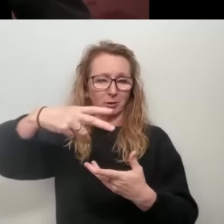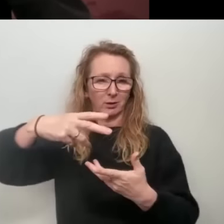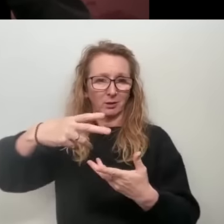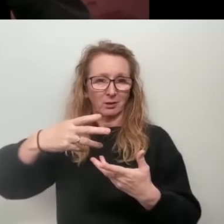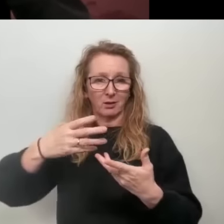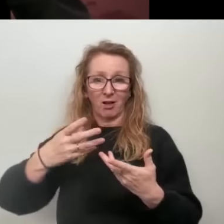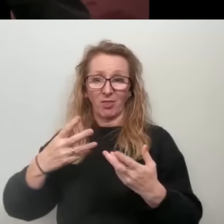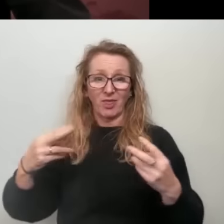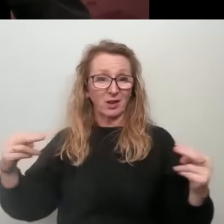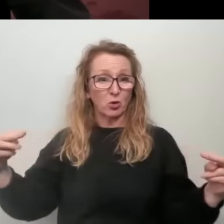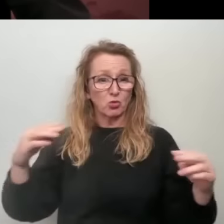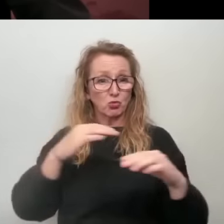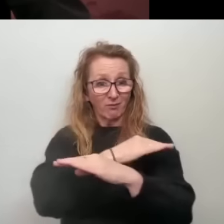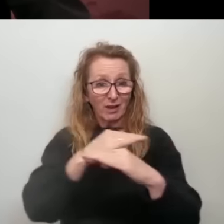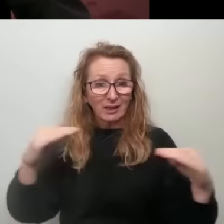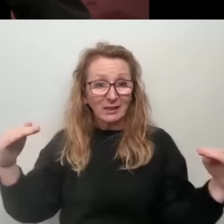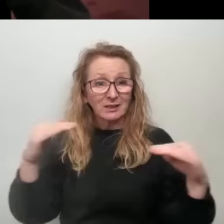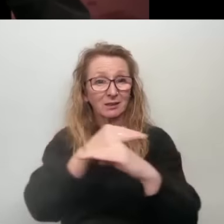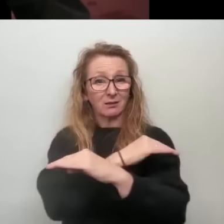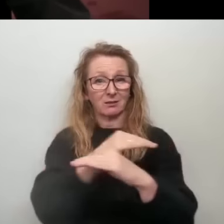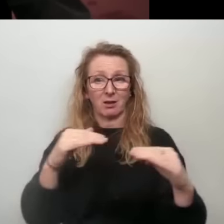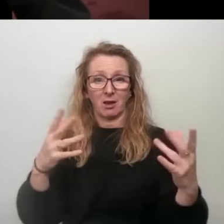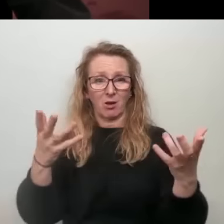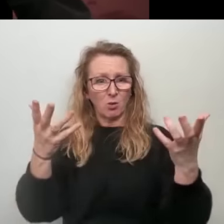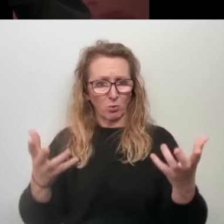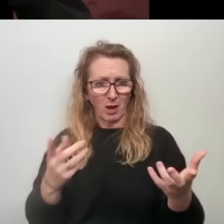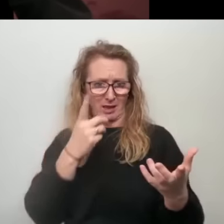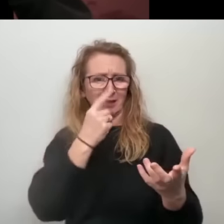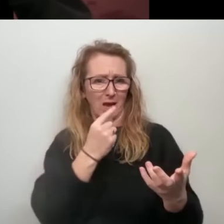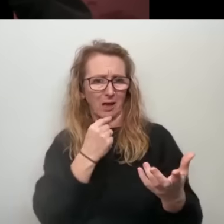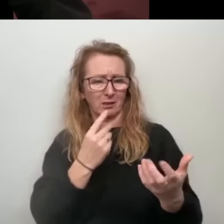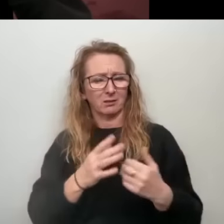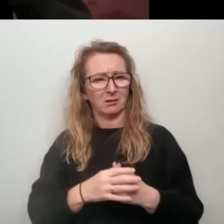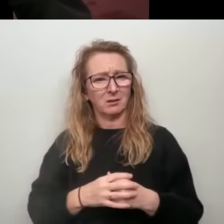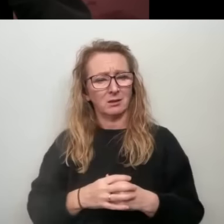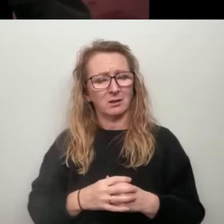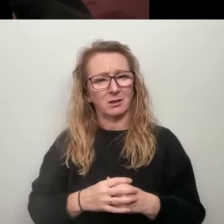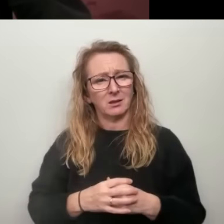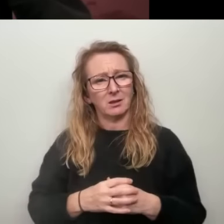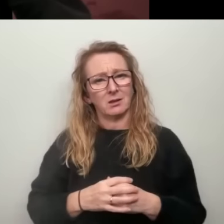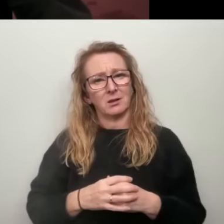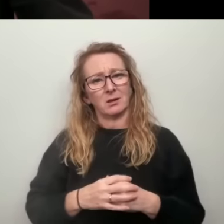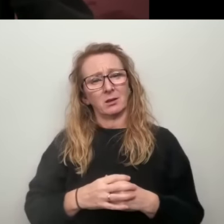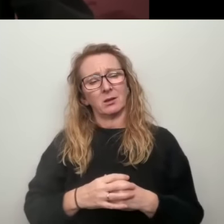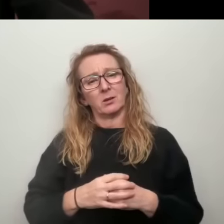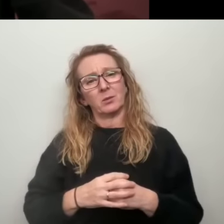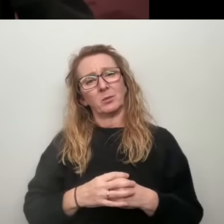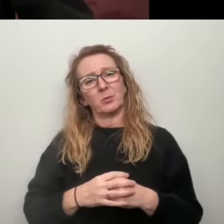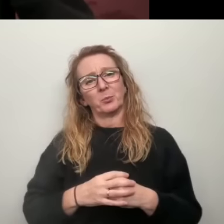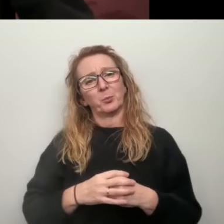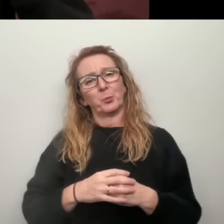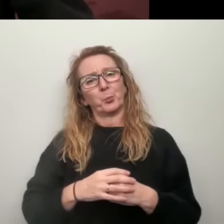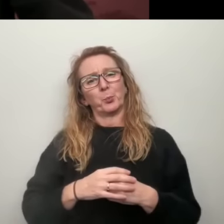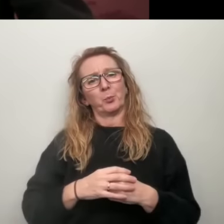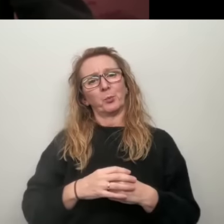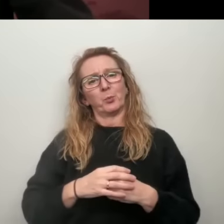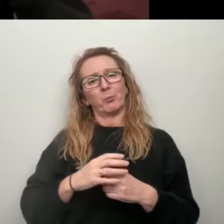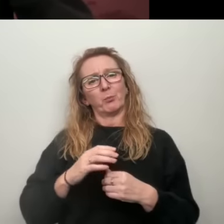until the first third of the 20th century. But it wouldn't take a great deal of,